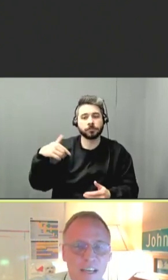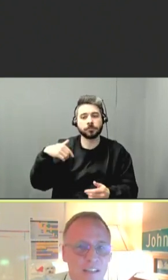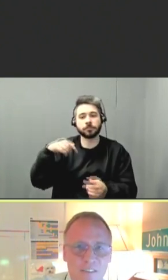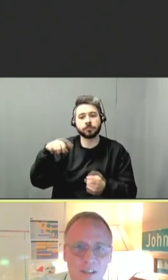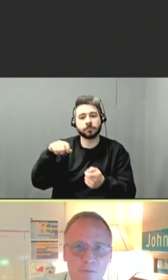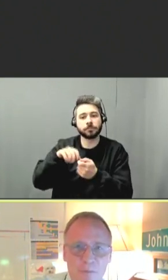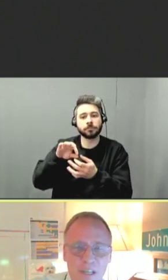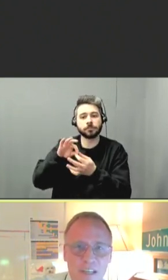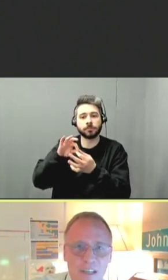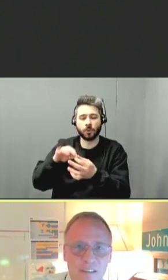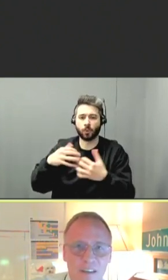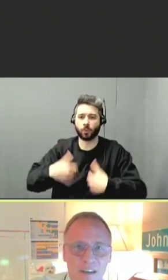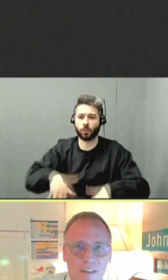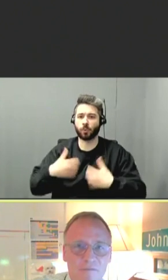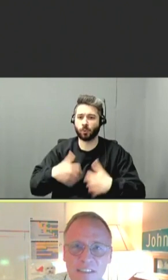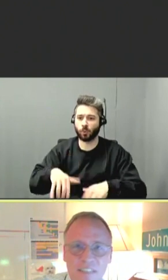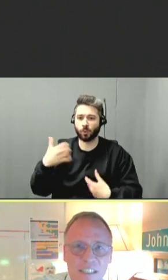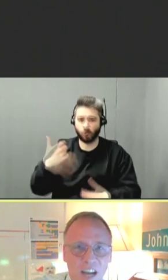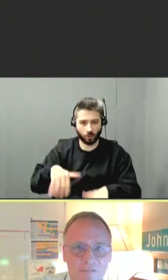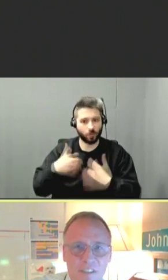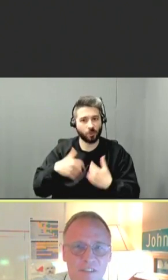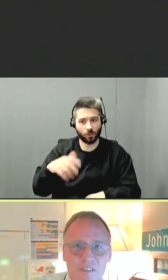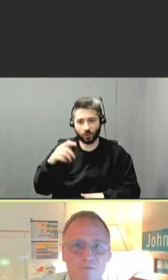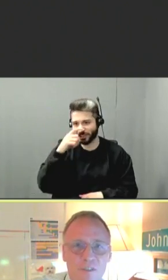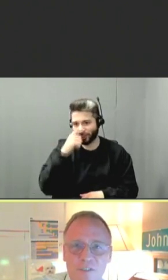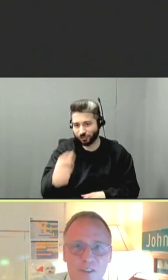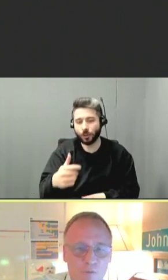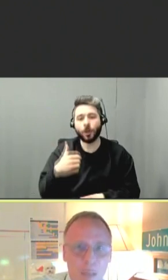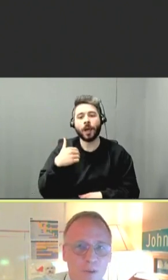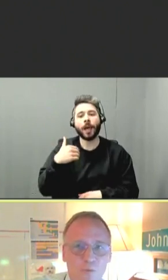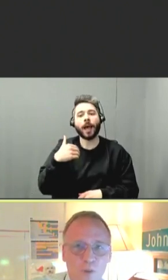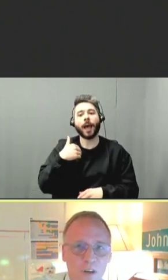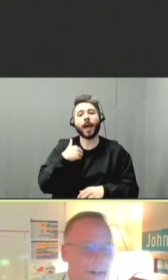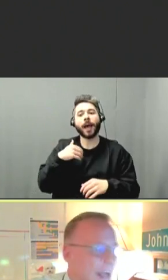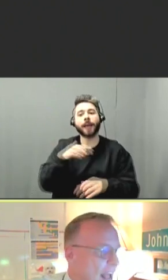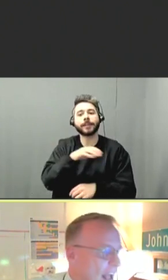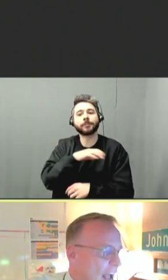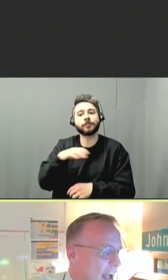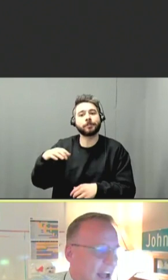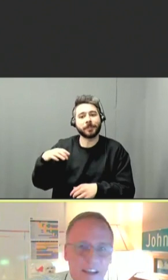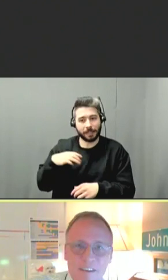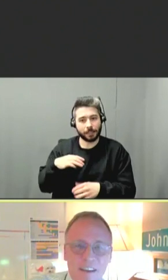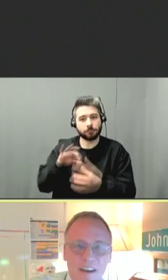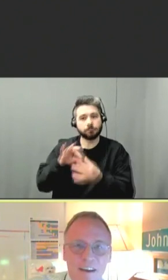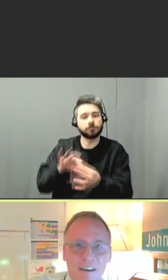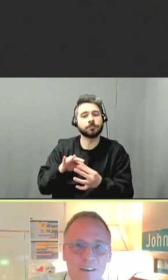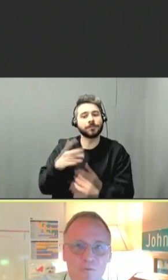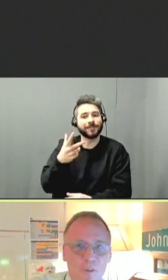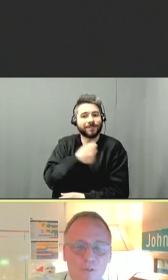We had a subcommittee on vaccine confidence that recently leapt up work, and one of the